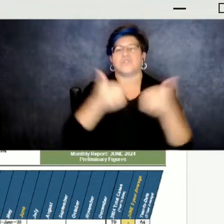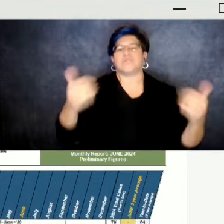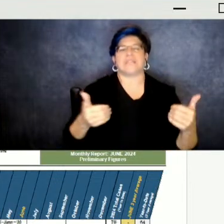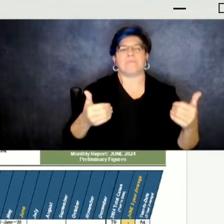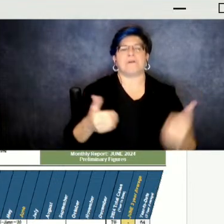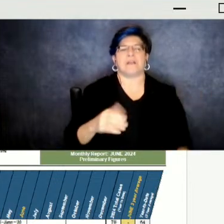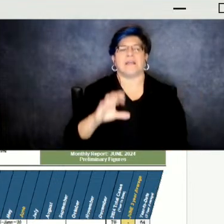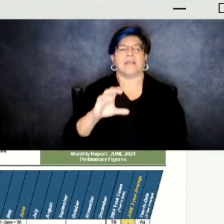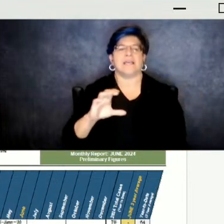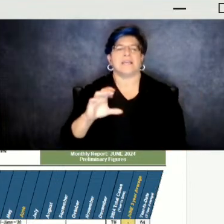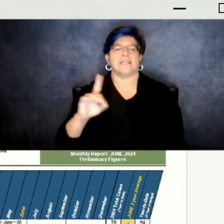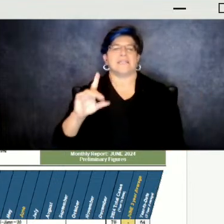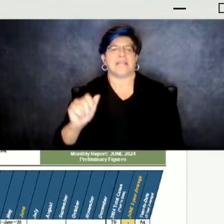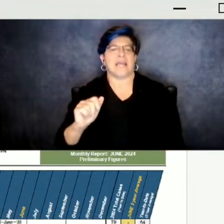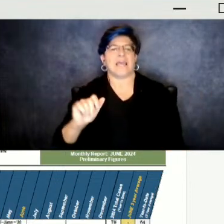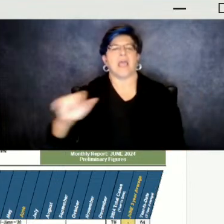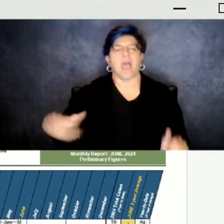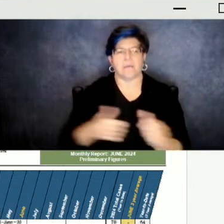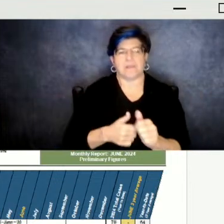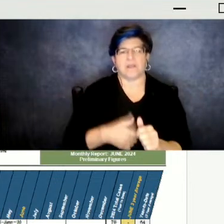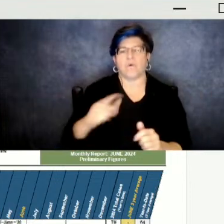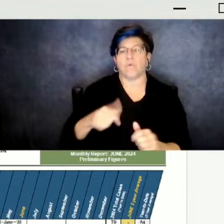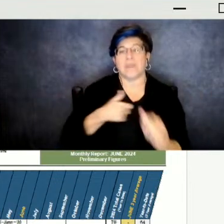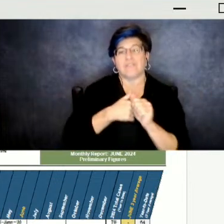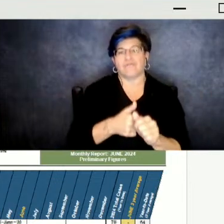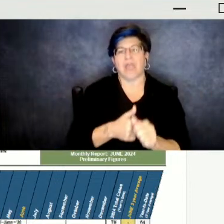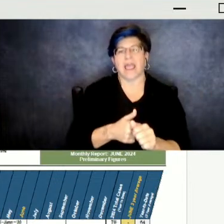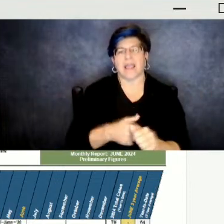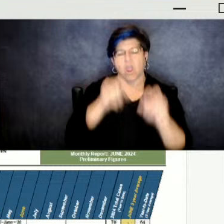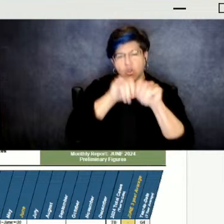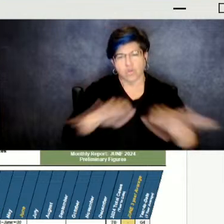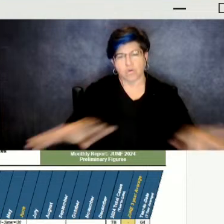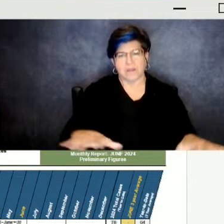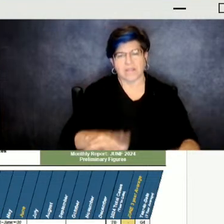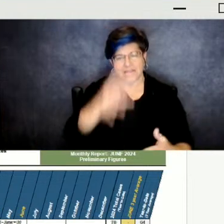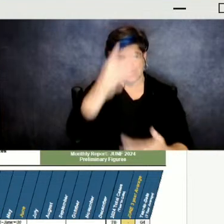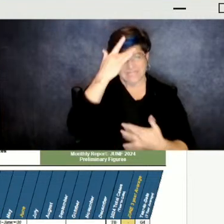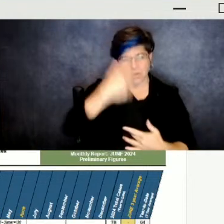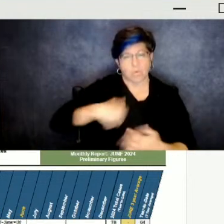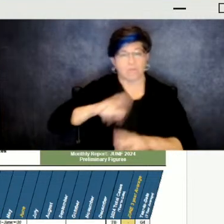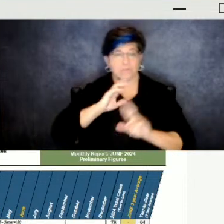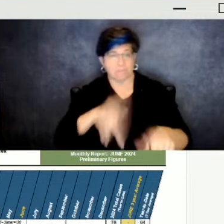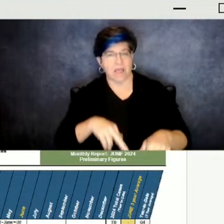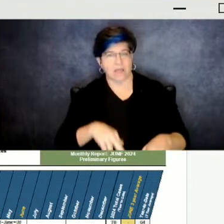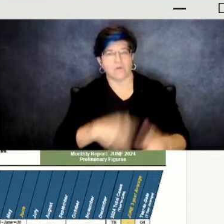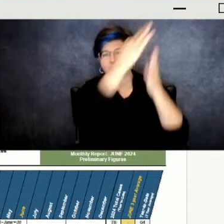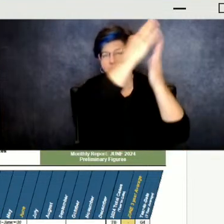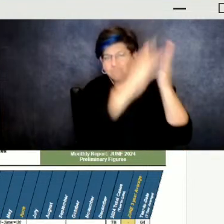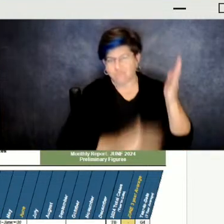NOW IS OUR KEY UPDATE FOR THE YEAR SO AS YOU ALL KNOW WE TRACK COMMUNICABLE DISEASE AS